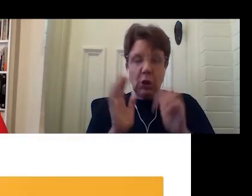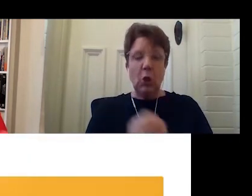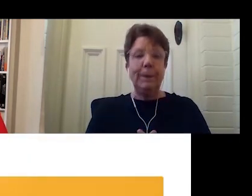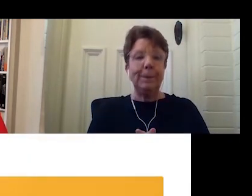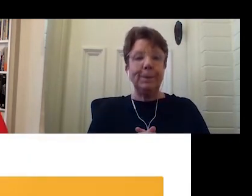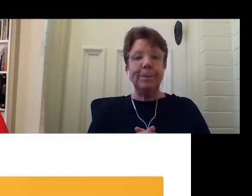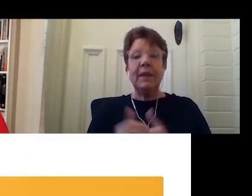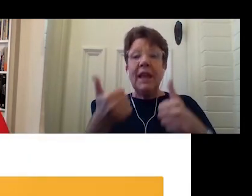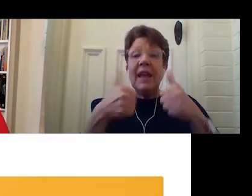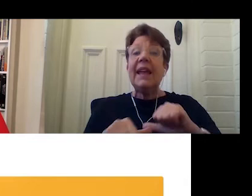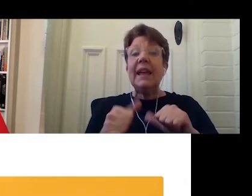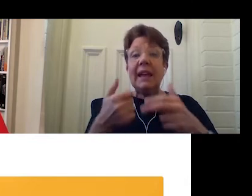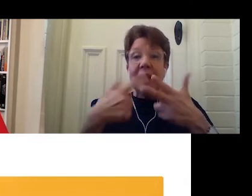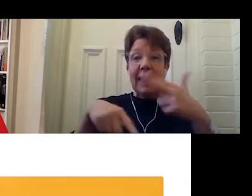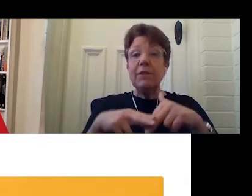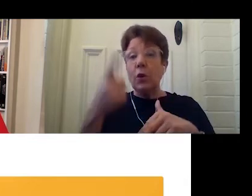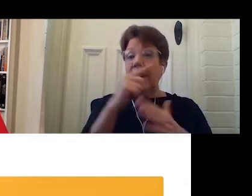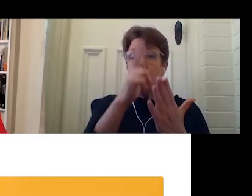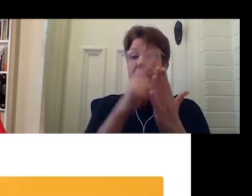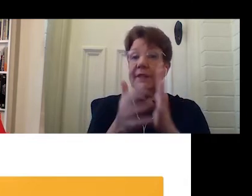design skills need a little bit of improvement during this time then